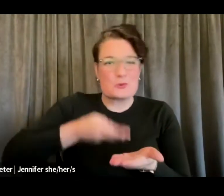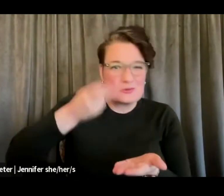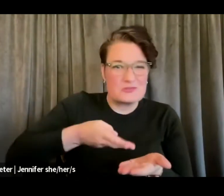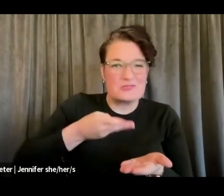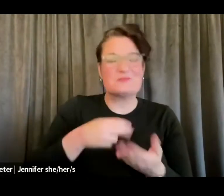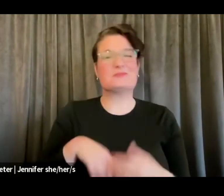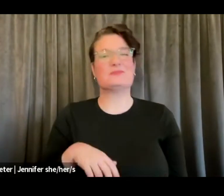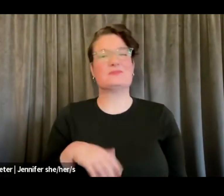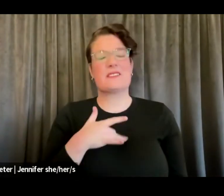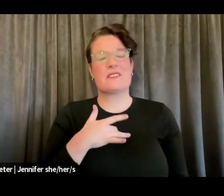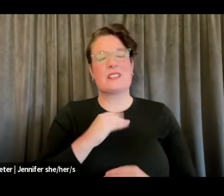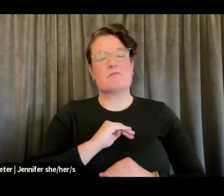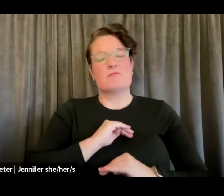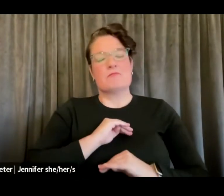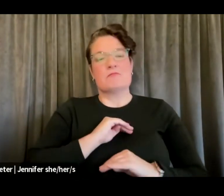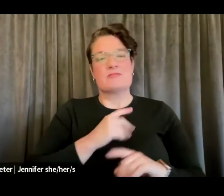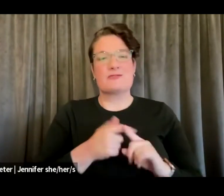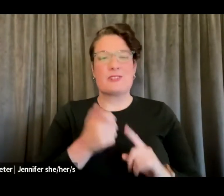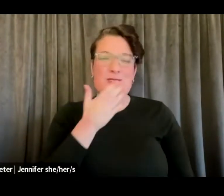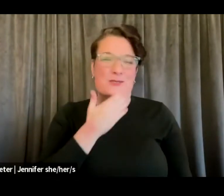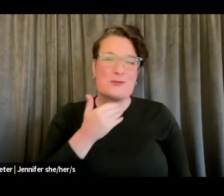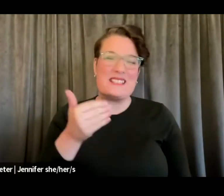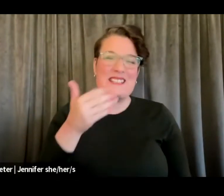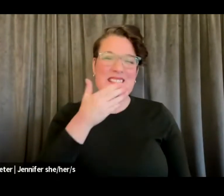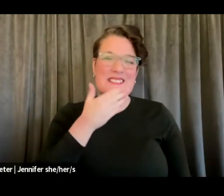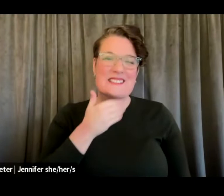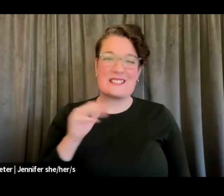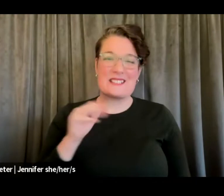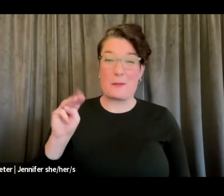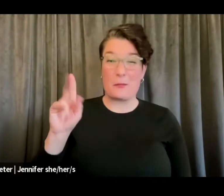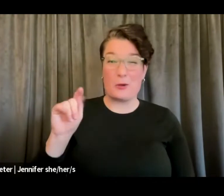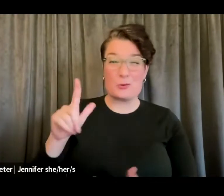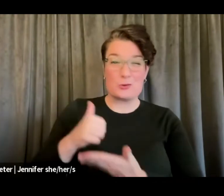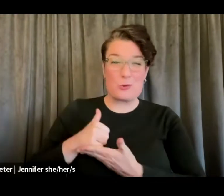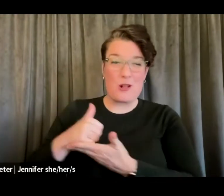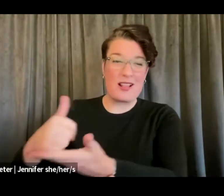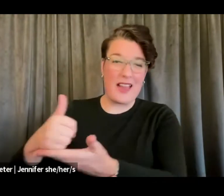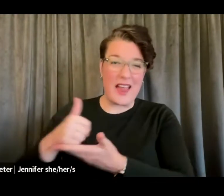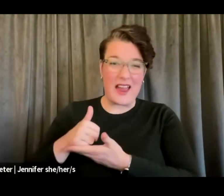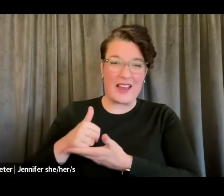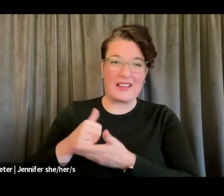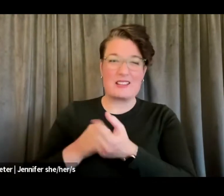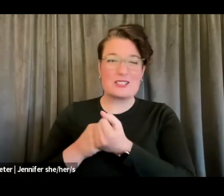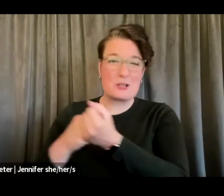nourished by sweetness, nourished by mutual aid, supporting each other.